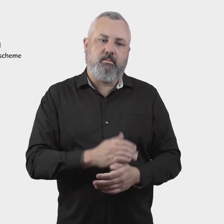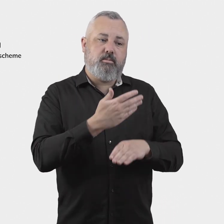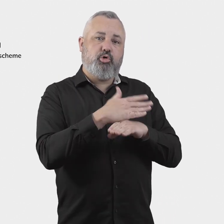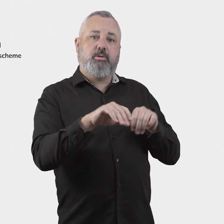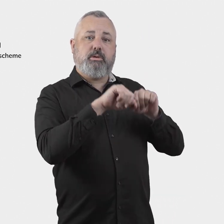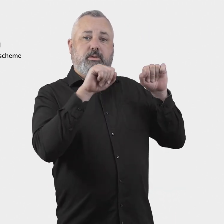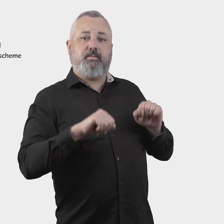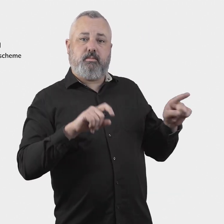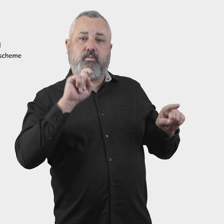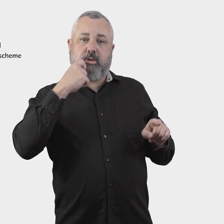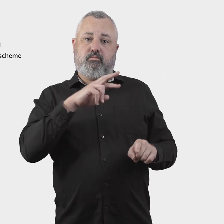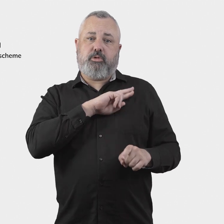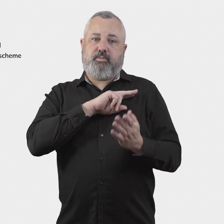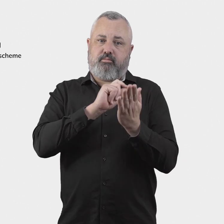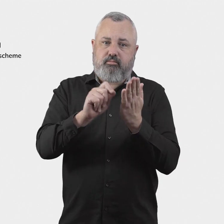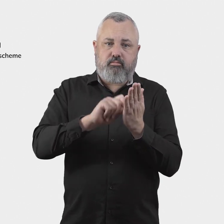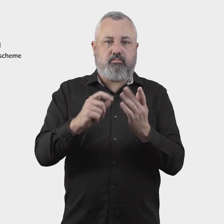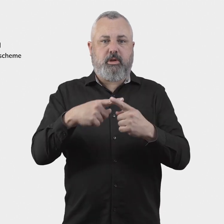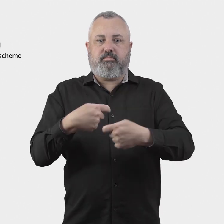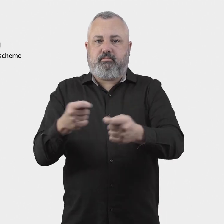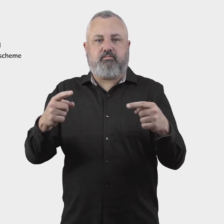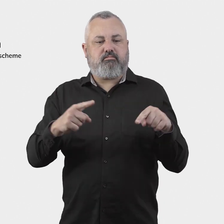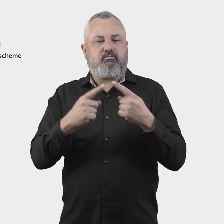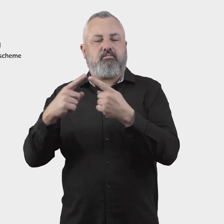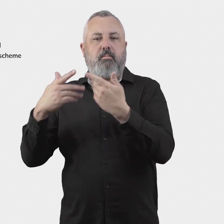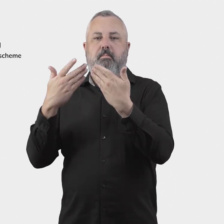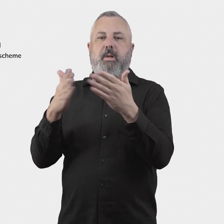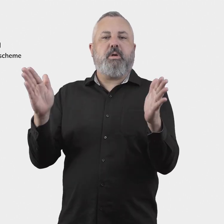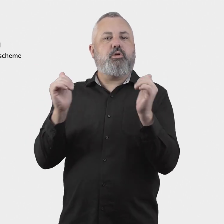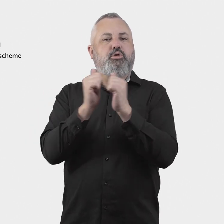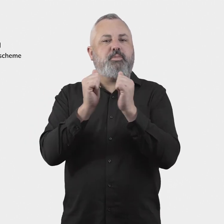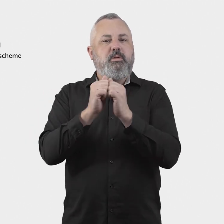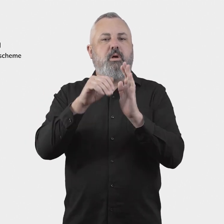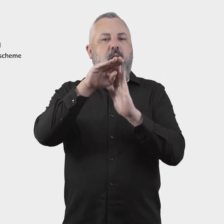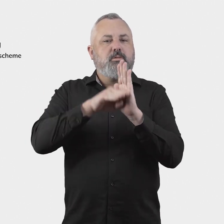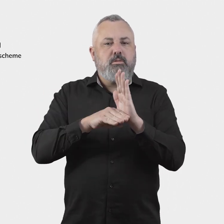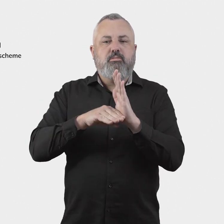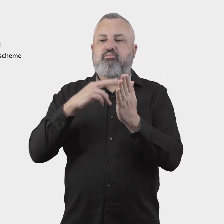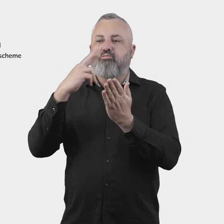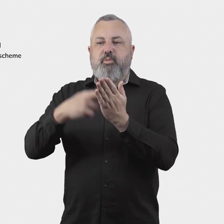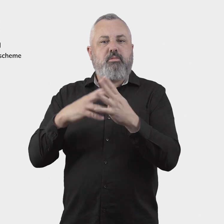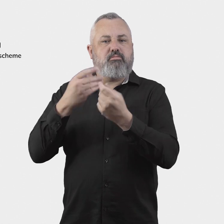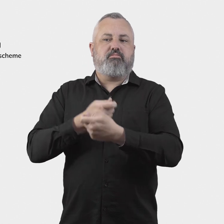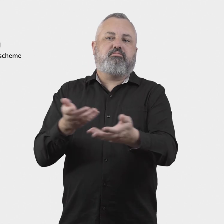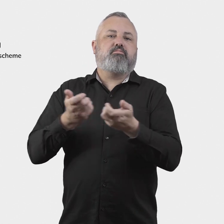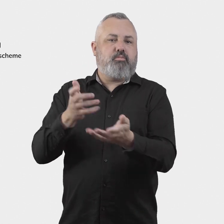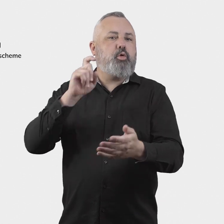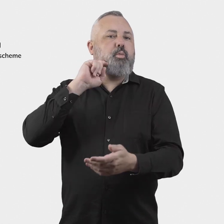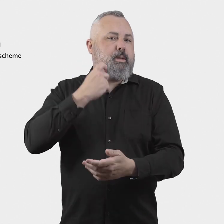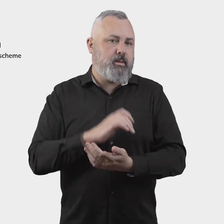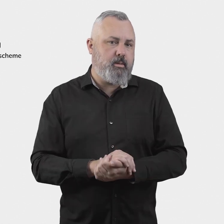Issuing public guidance and reports is a key function of the ombuds scheme, to foster a culture of accountability,